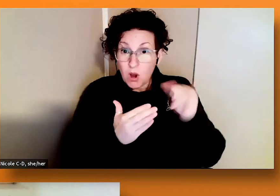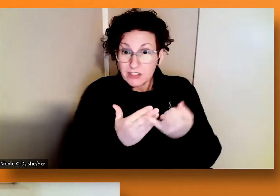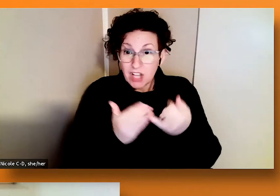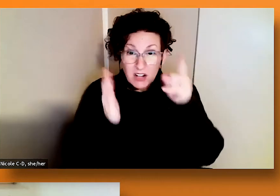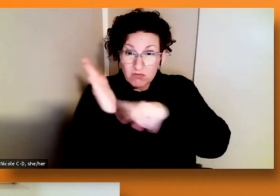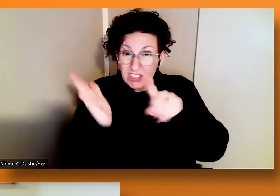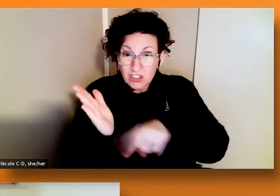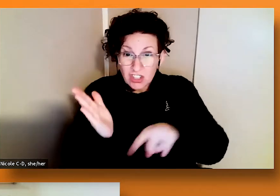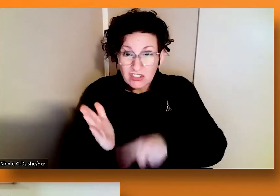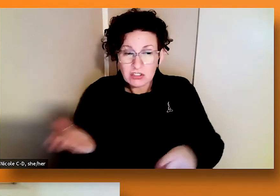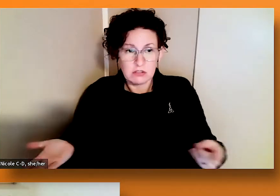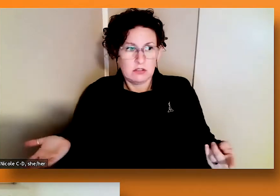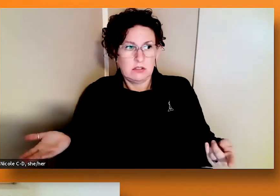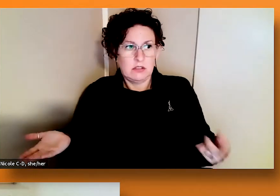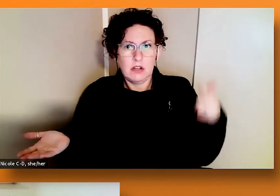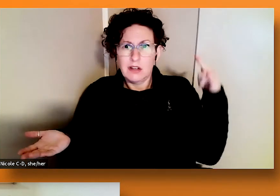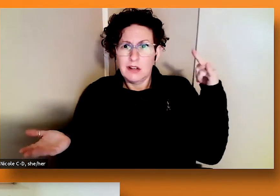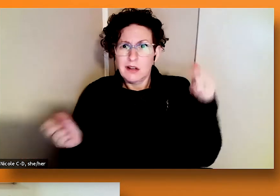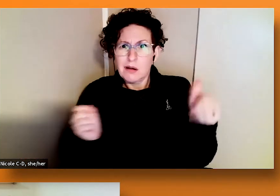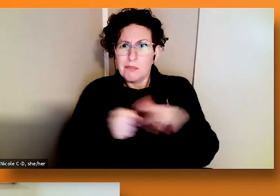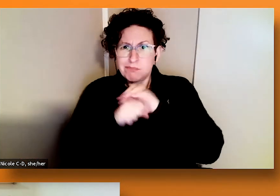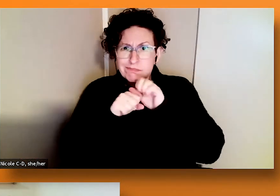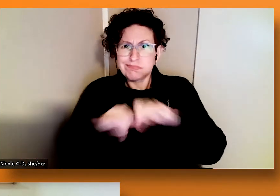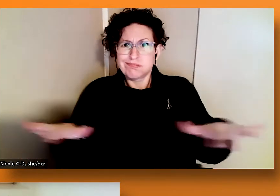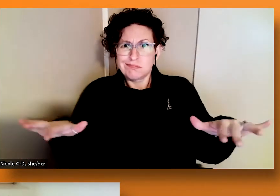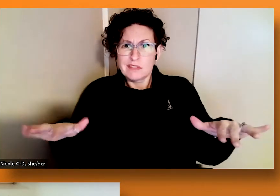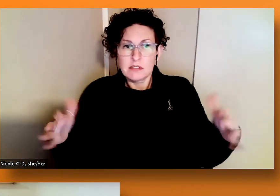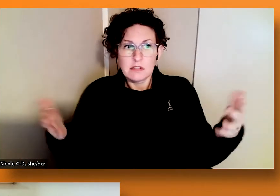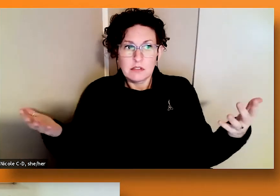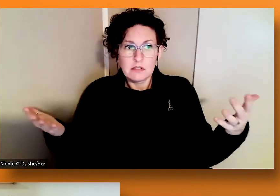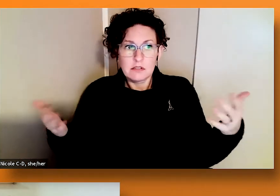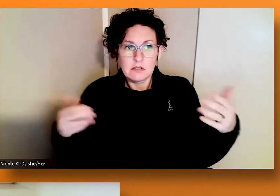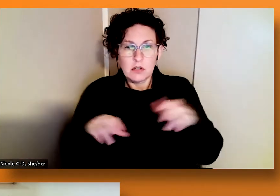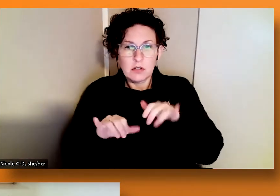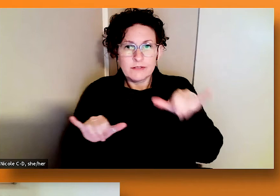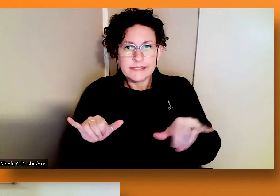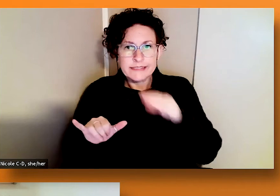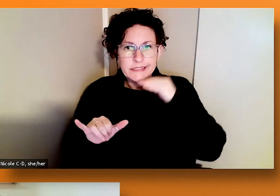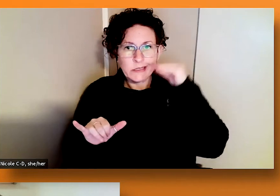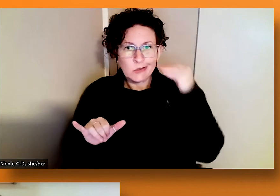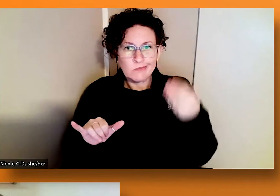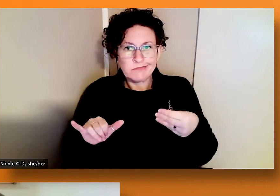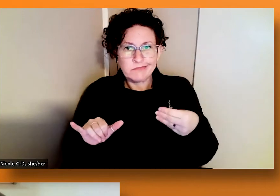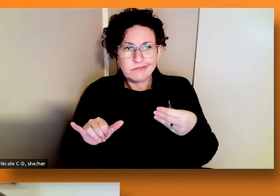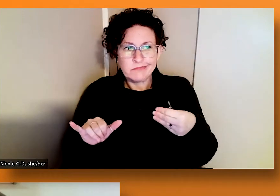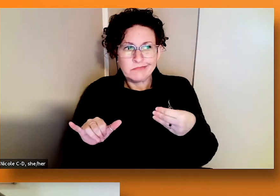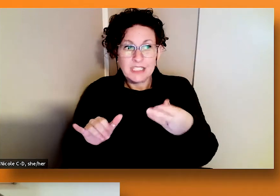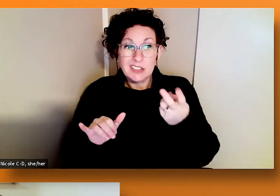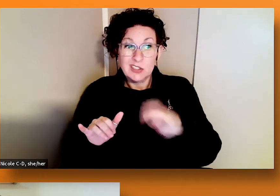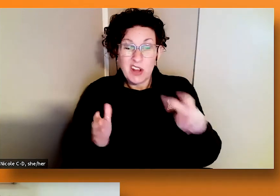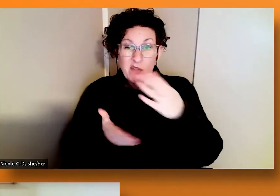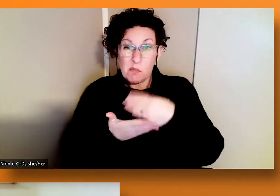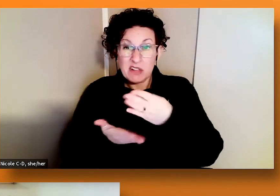for your project and then a global pandemic happened, you're probably not going to spend your travel budget.